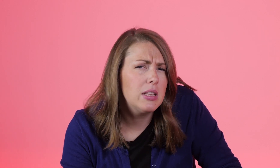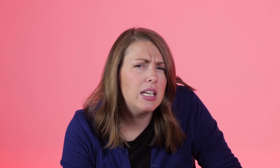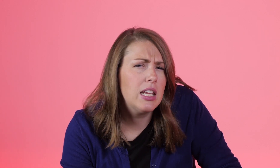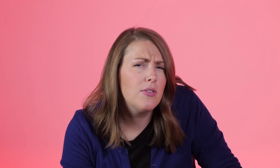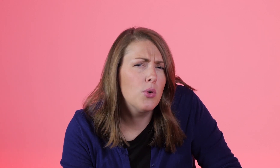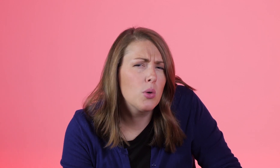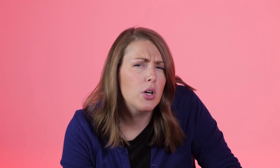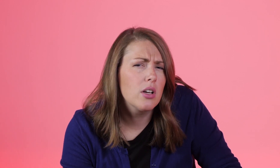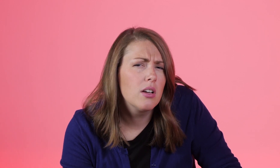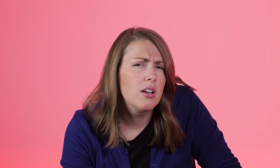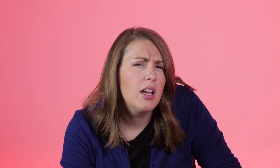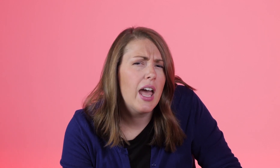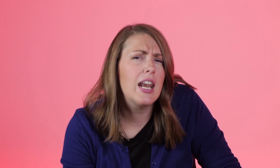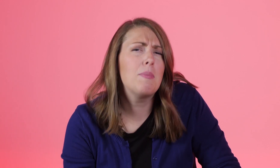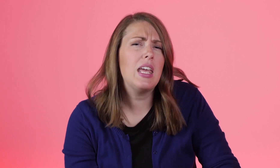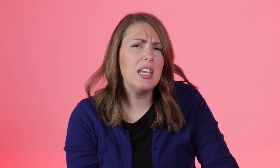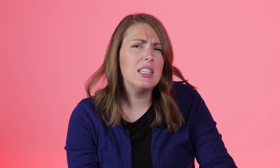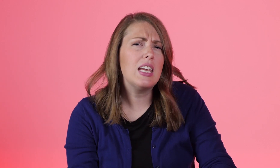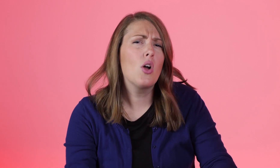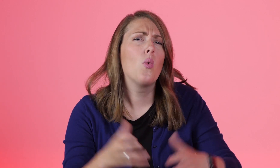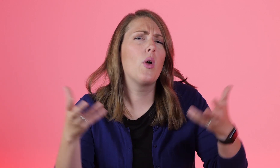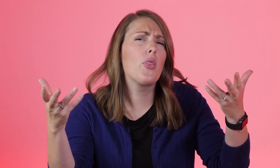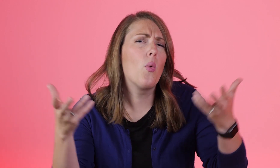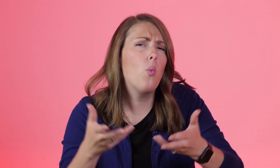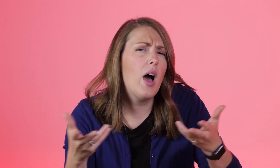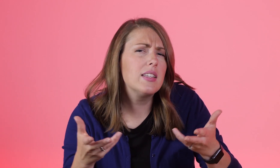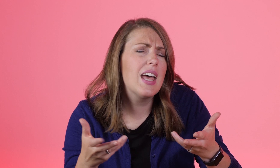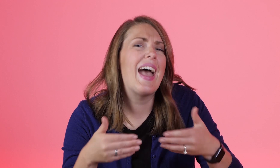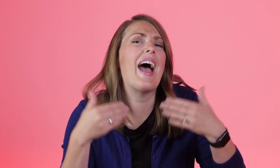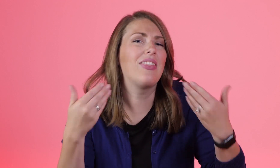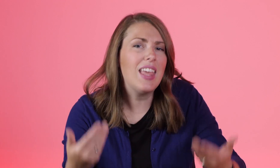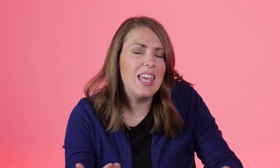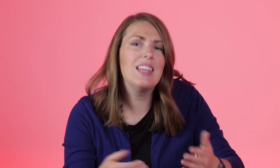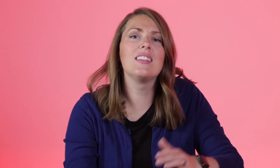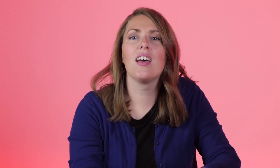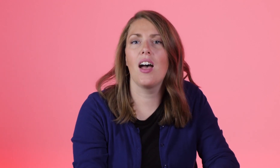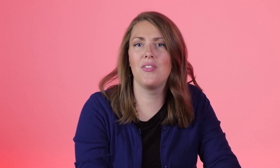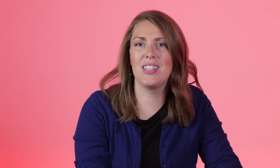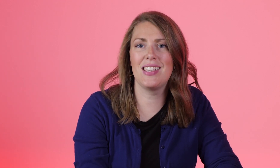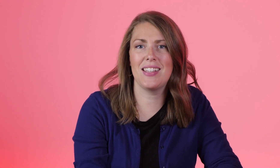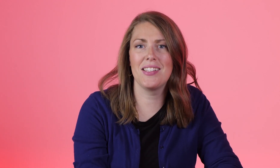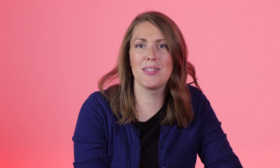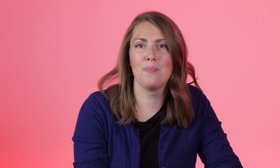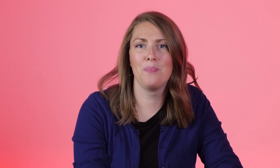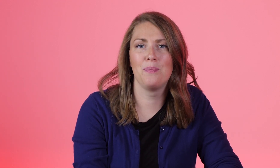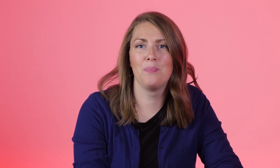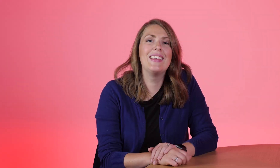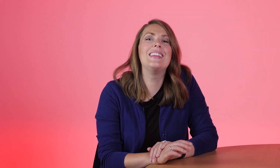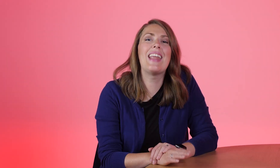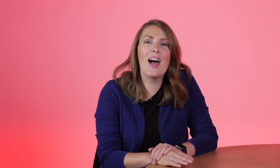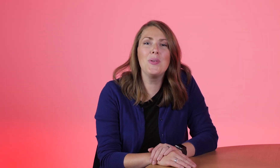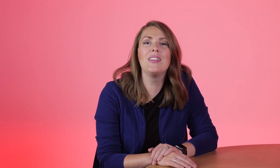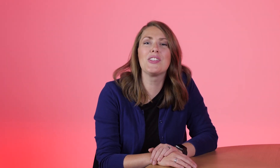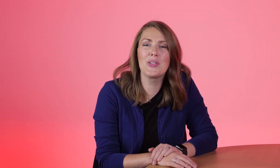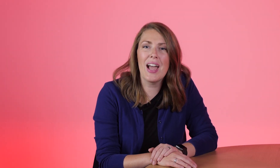leaning forward and i'm ending with the what at the end of the sentence now let's learn